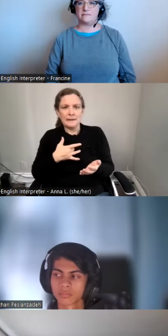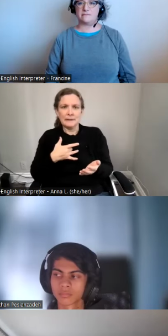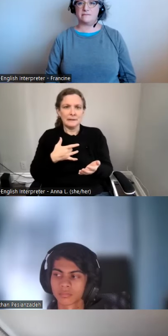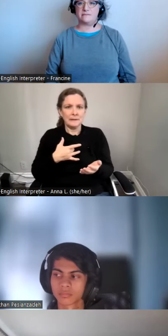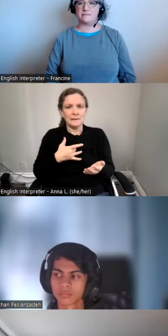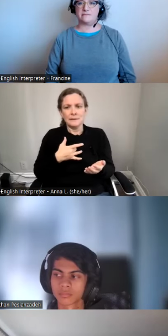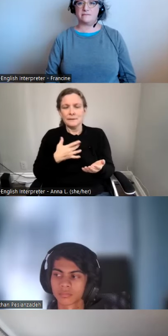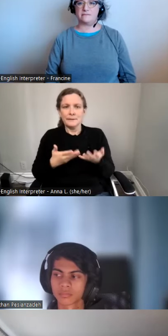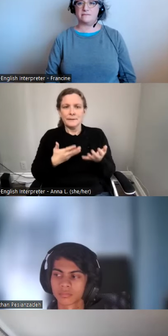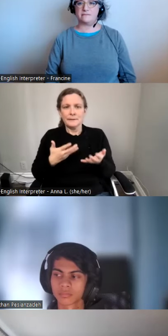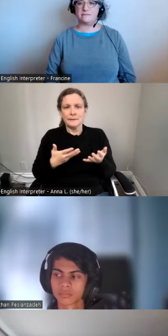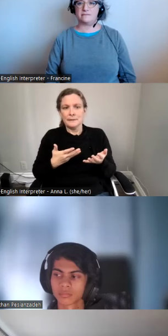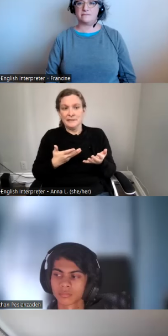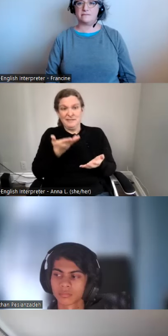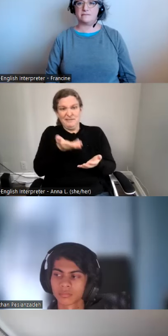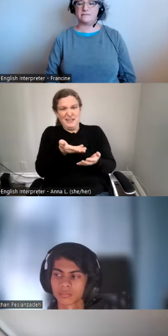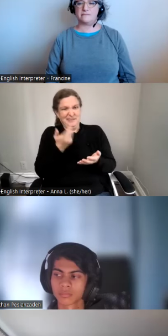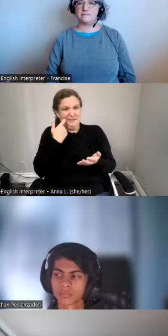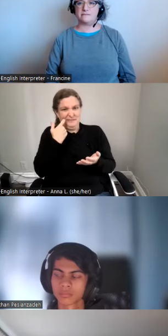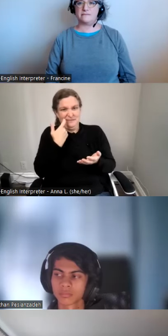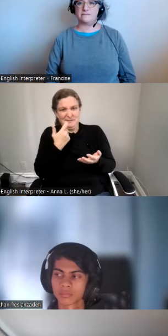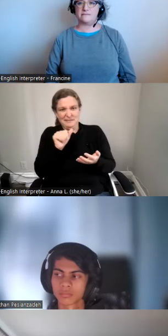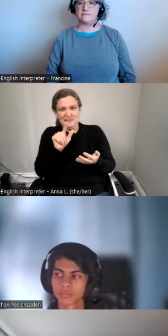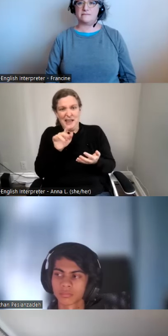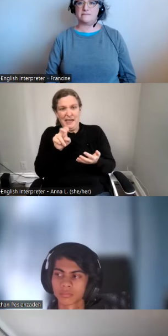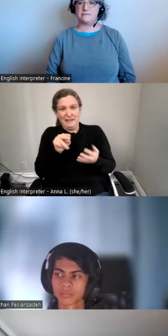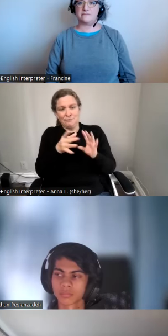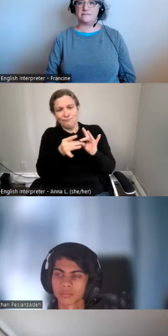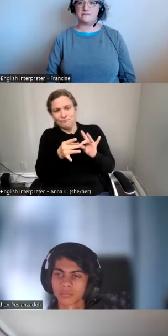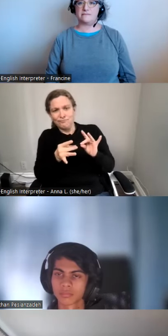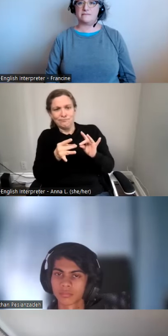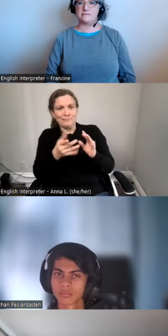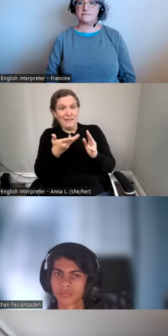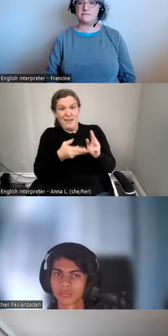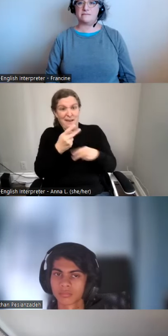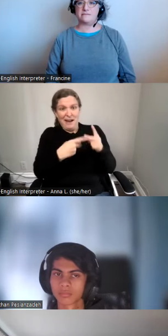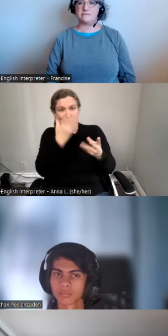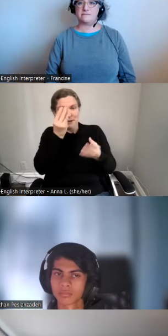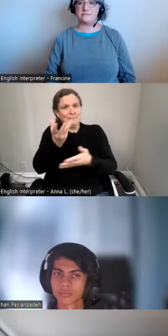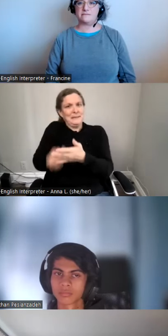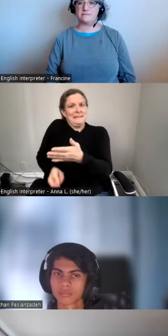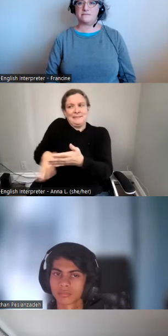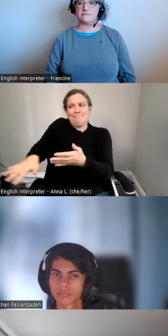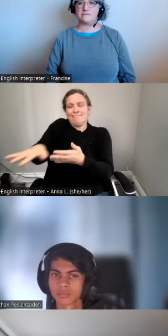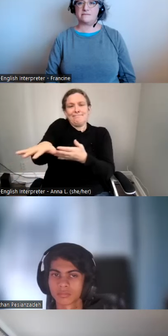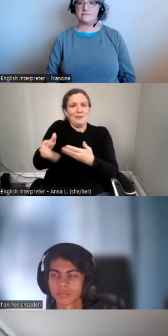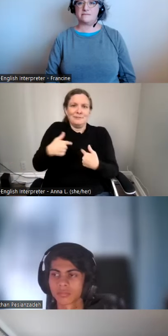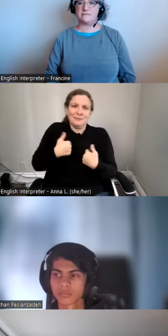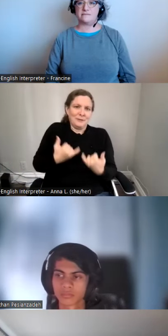I think 1 point of discussion is that they just don't have, like, a lot of folks still